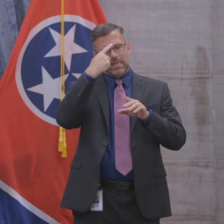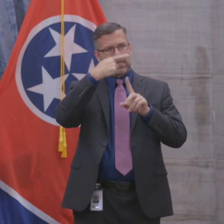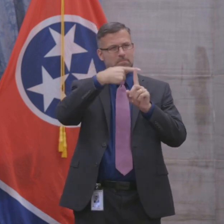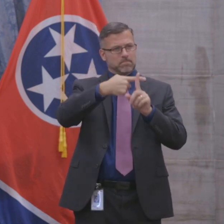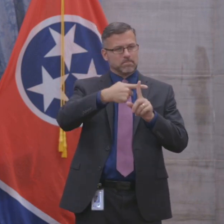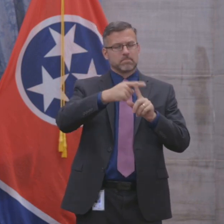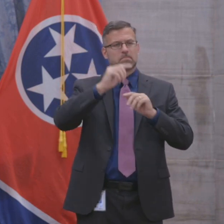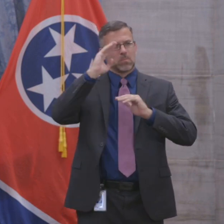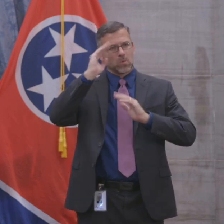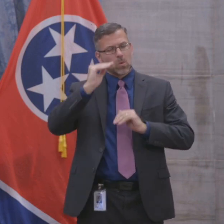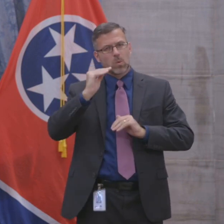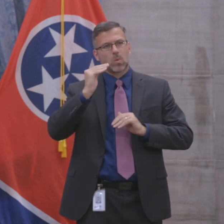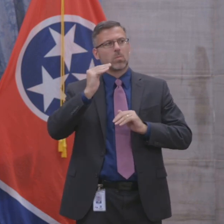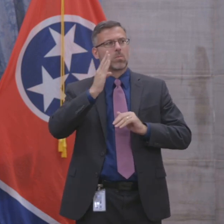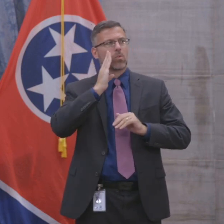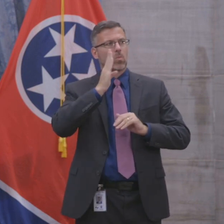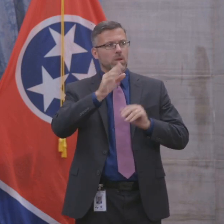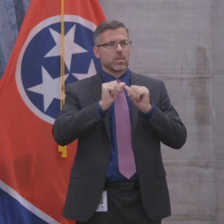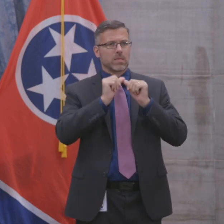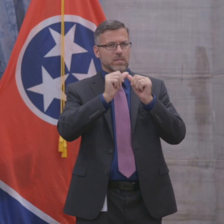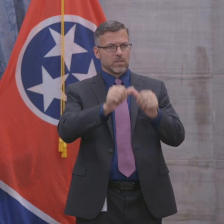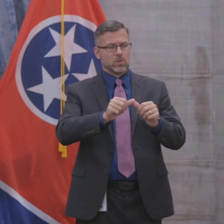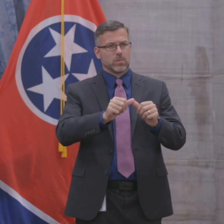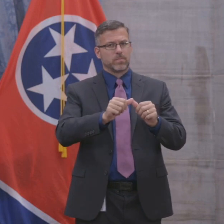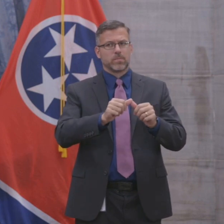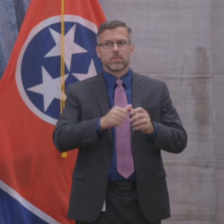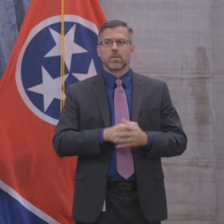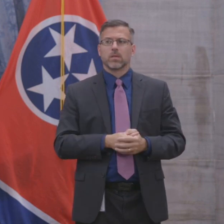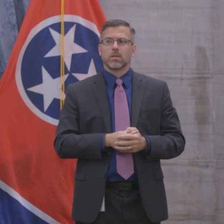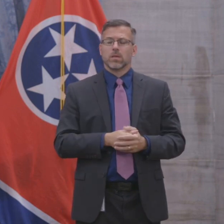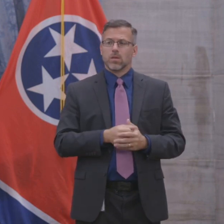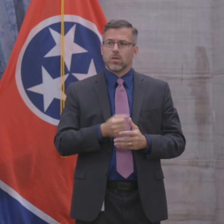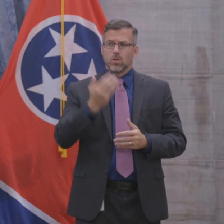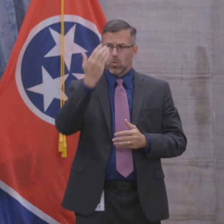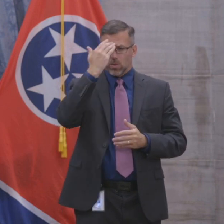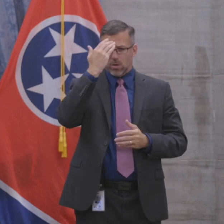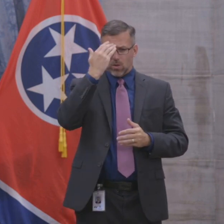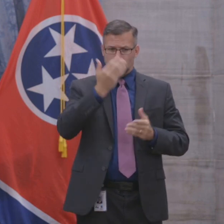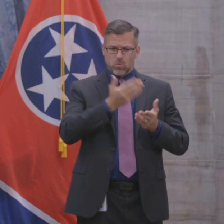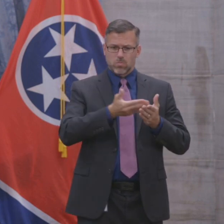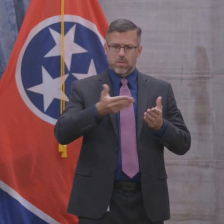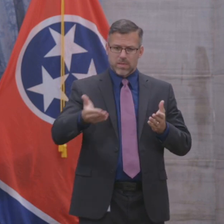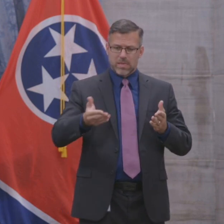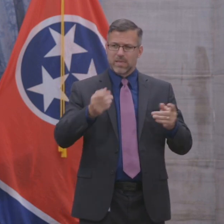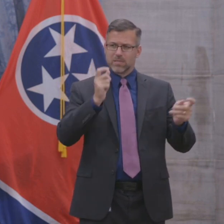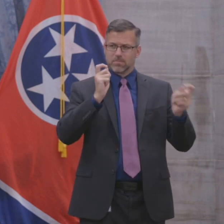sort of a phase where you would be waiting it out until a vaccine at this point? Are you comfortable with where Tennessee